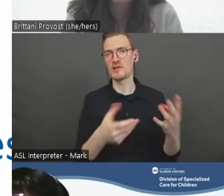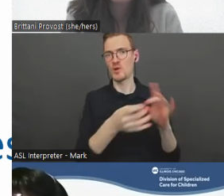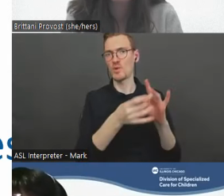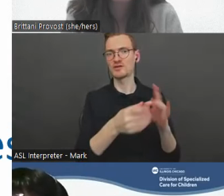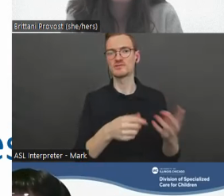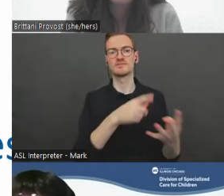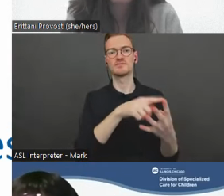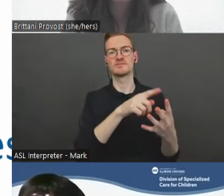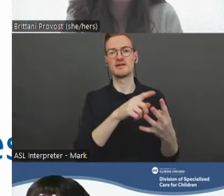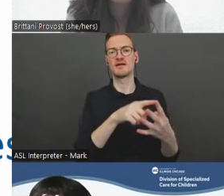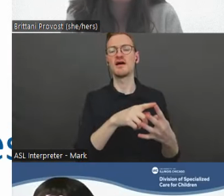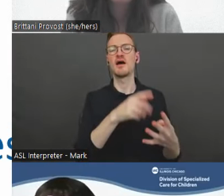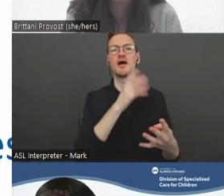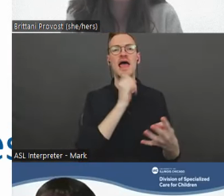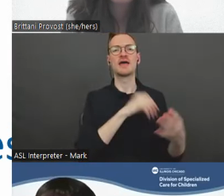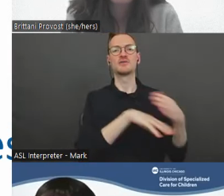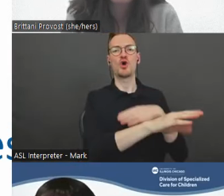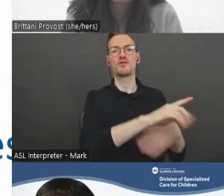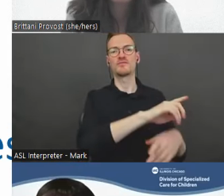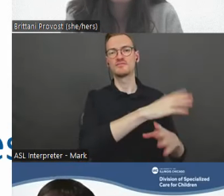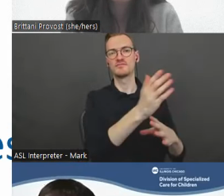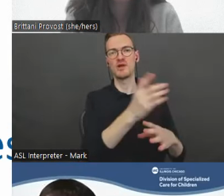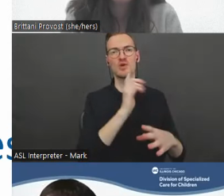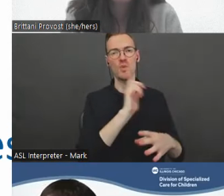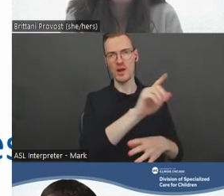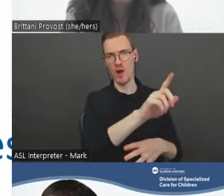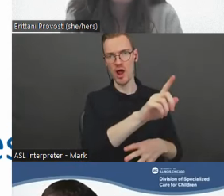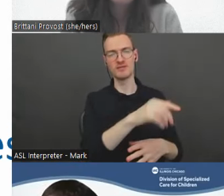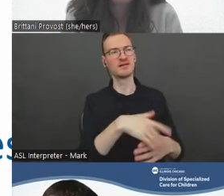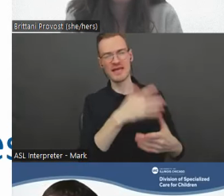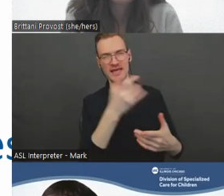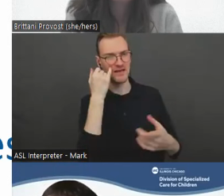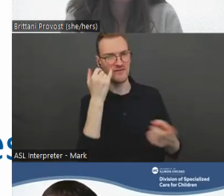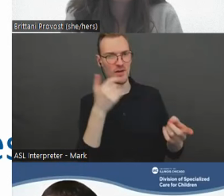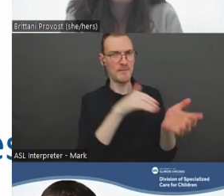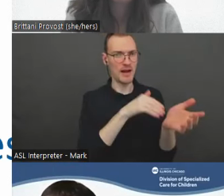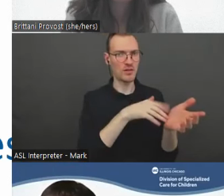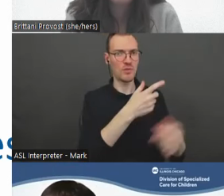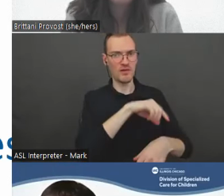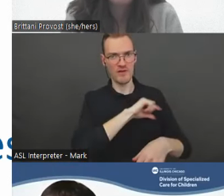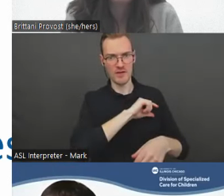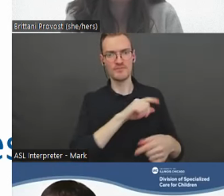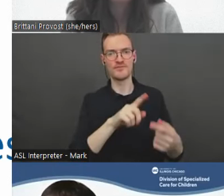birth to 21 with medically eligible conditions. The Connect Care Program is ages birth to 21 with